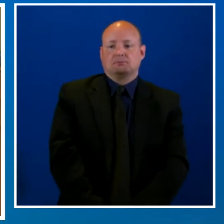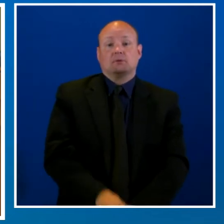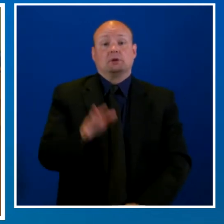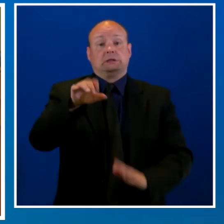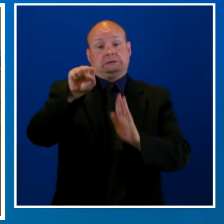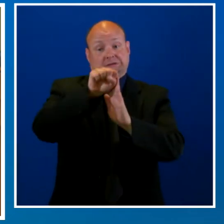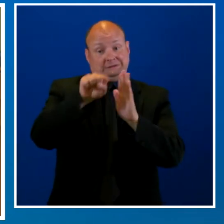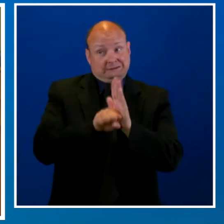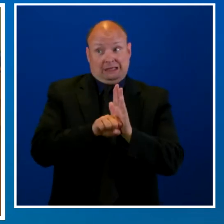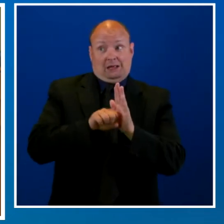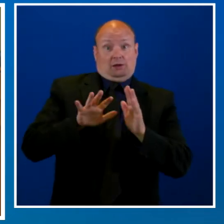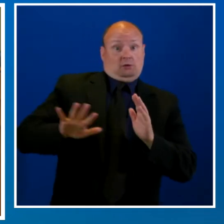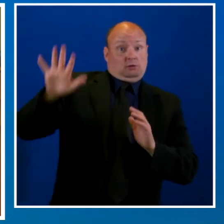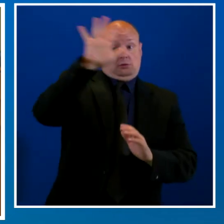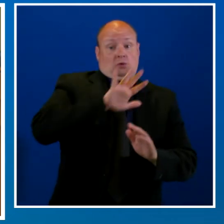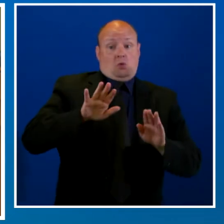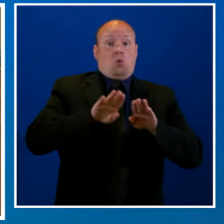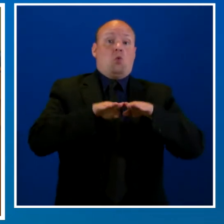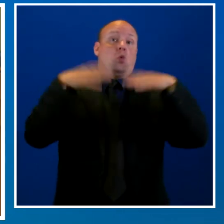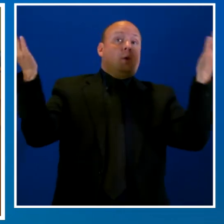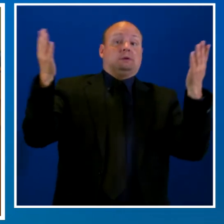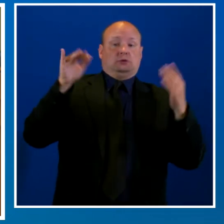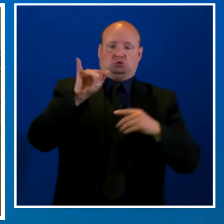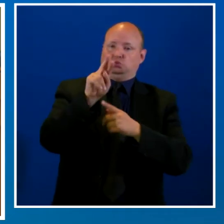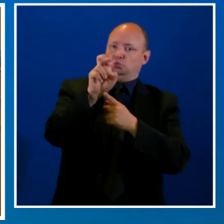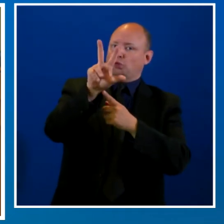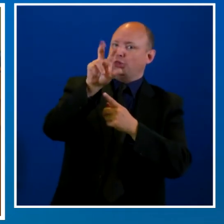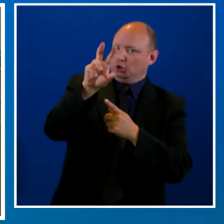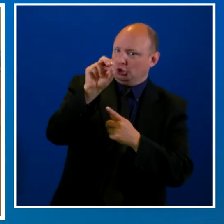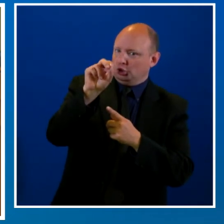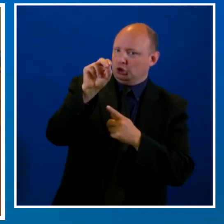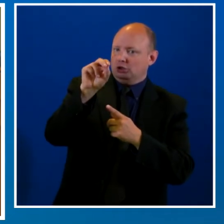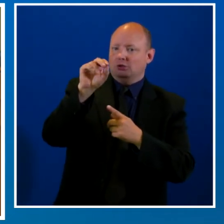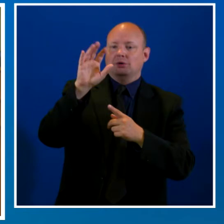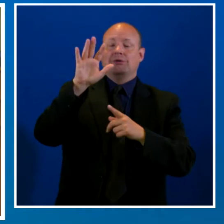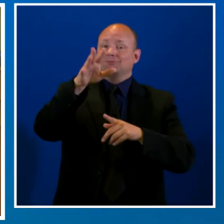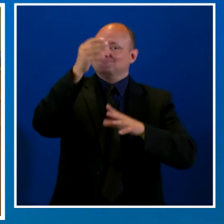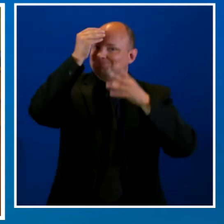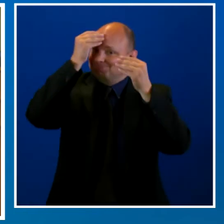signals the end of the statewide moratorium on evictions for